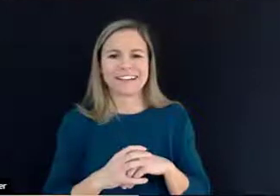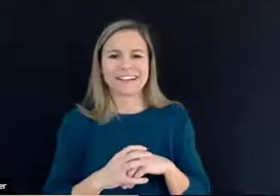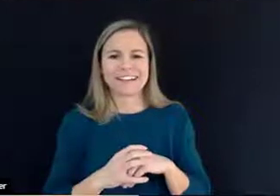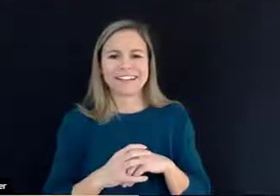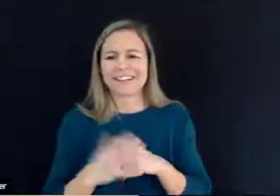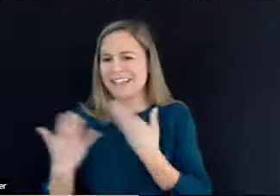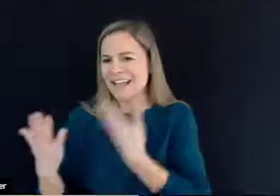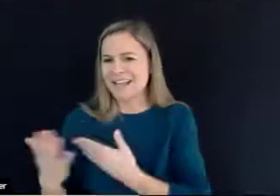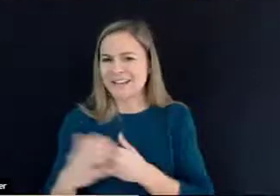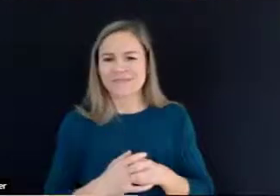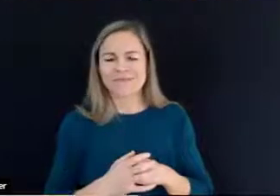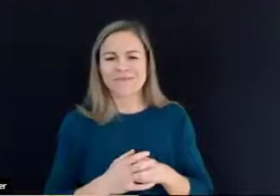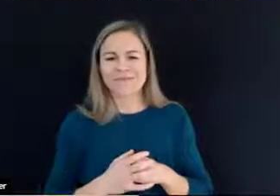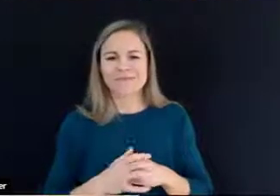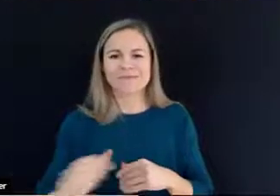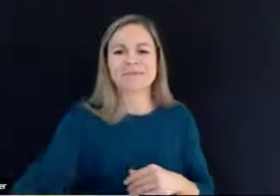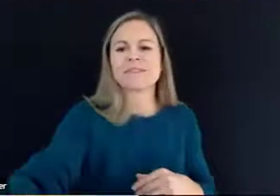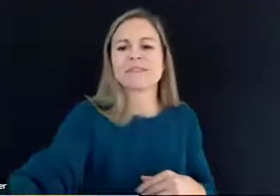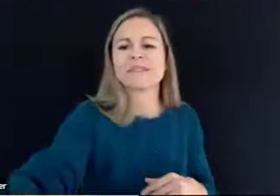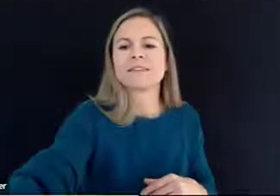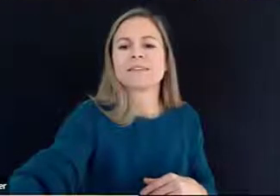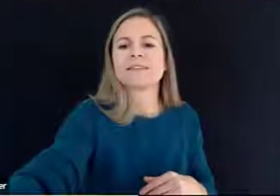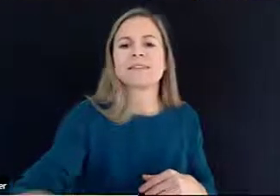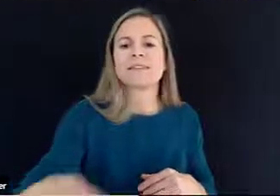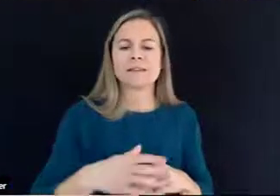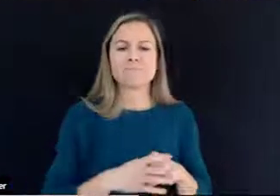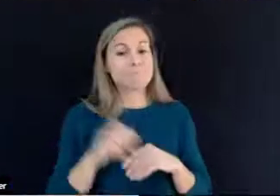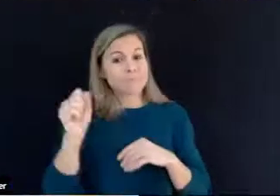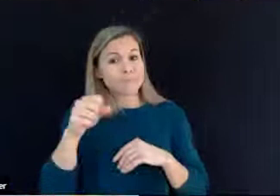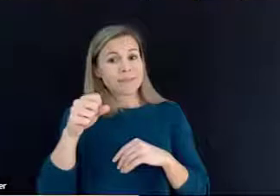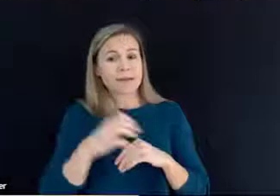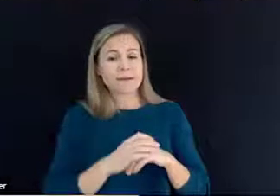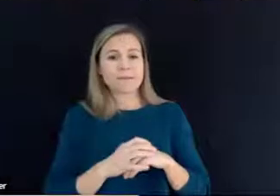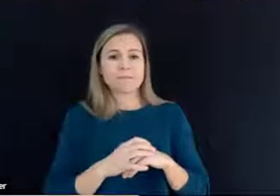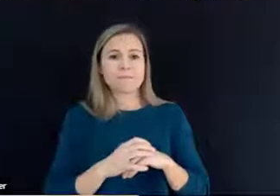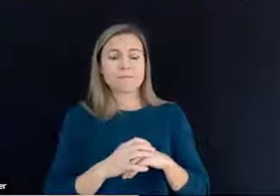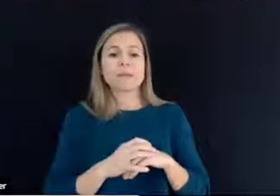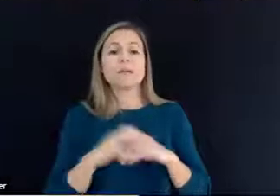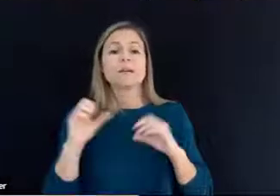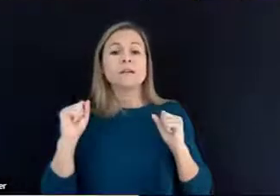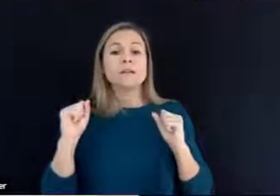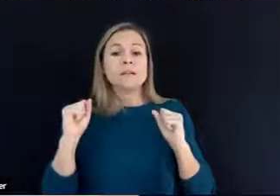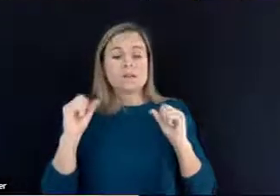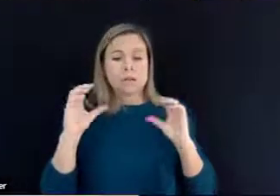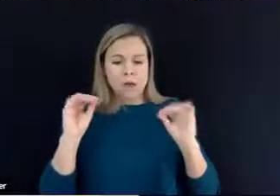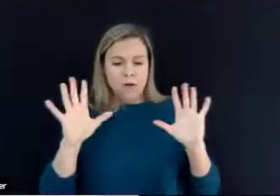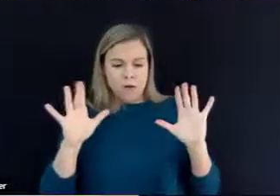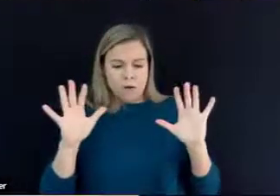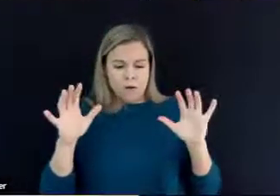[Marilyn] Thank you. - Yep. So, we went through a very long